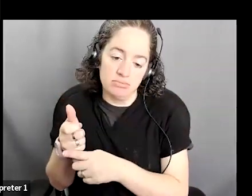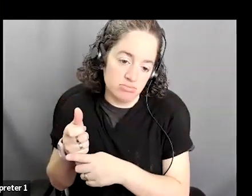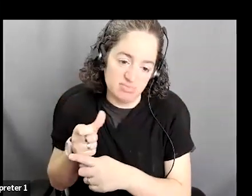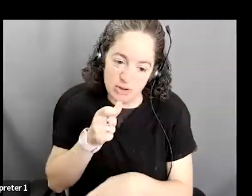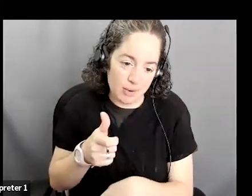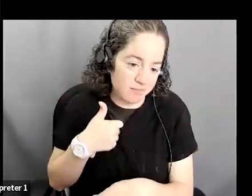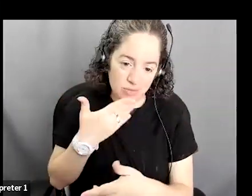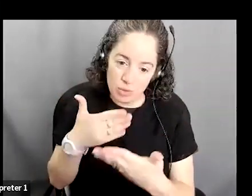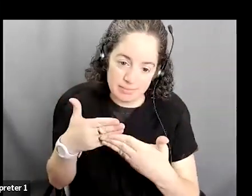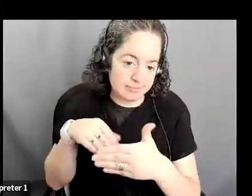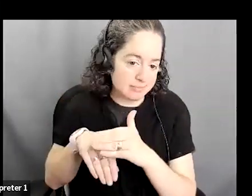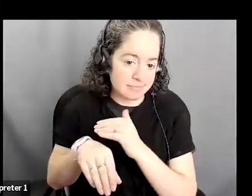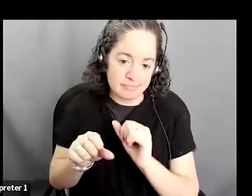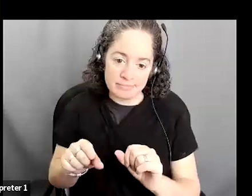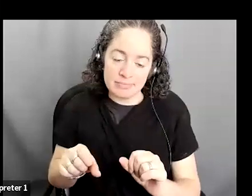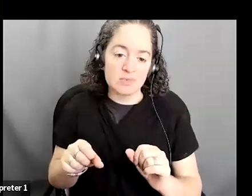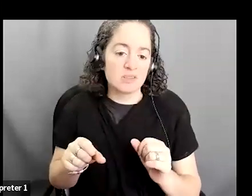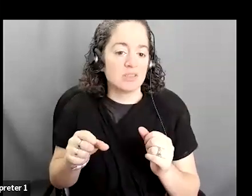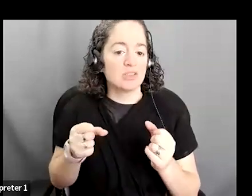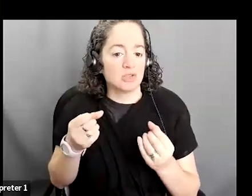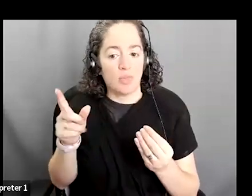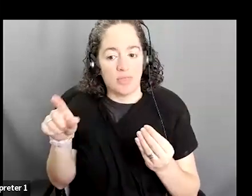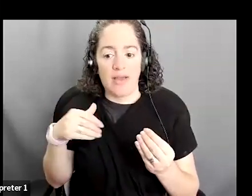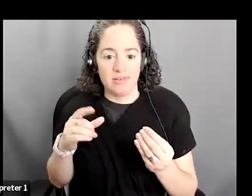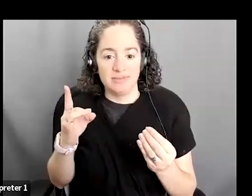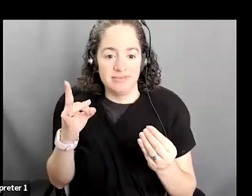It has significant issues to be found in 10 seconds.